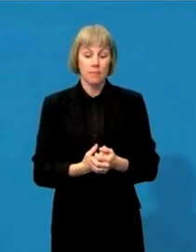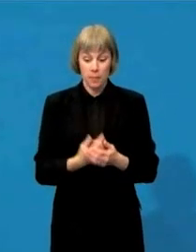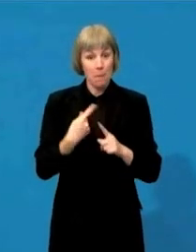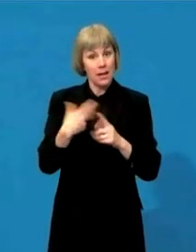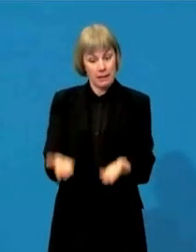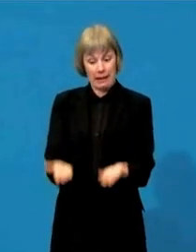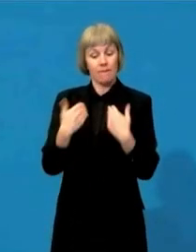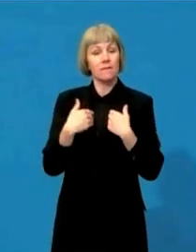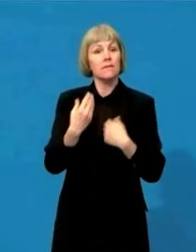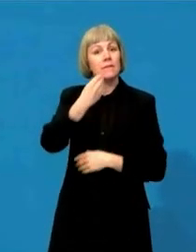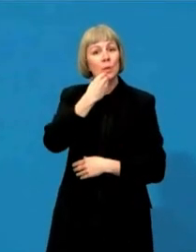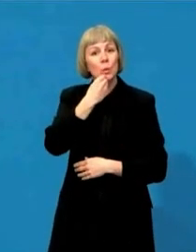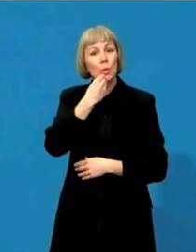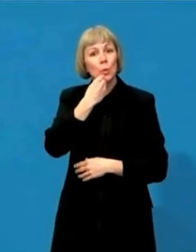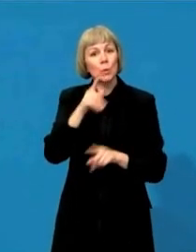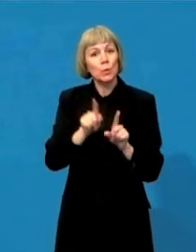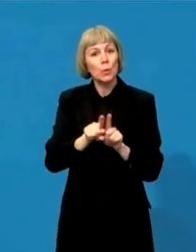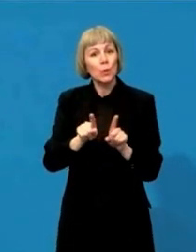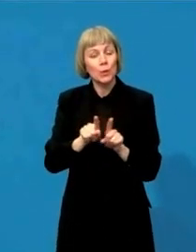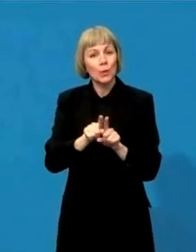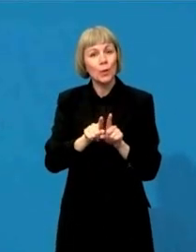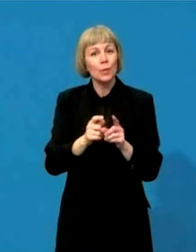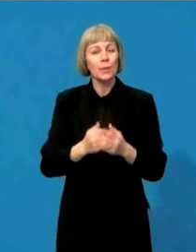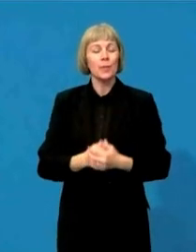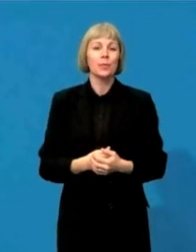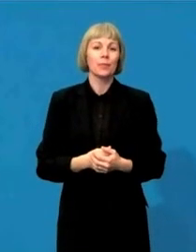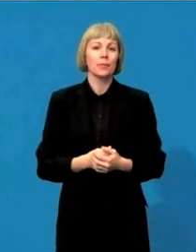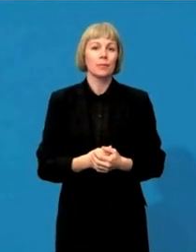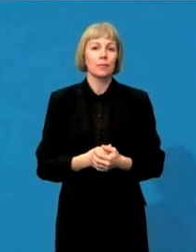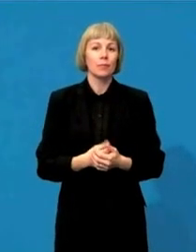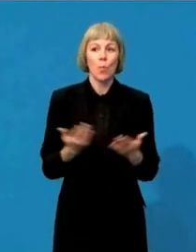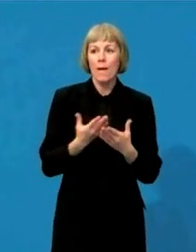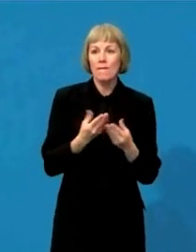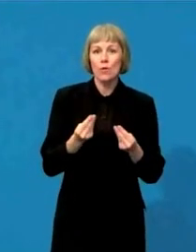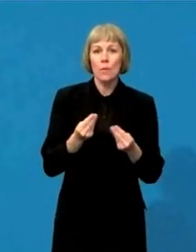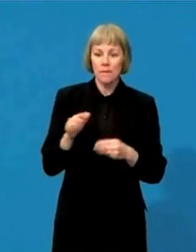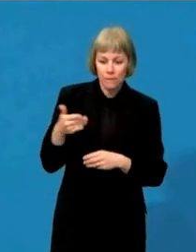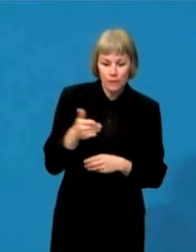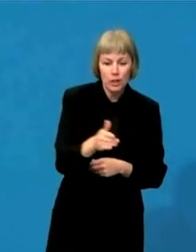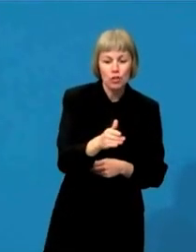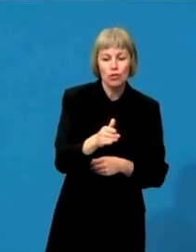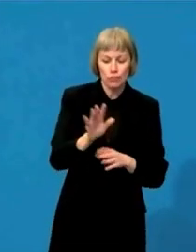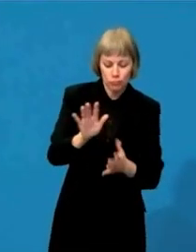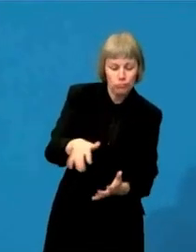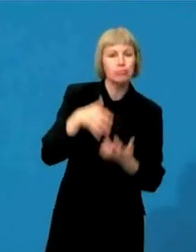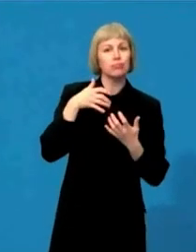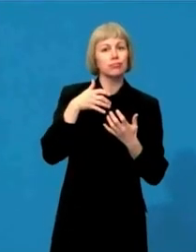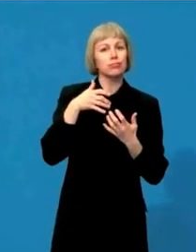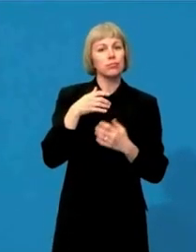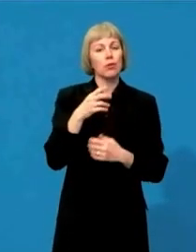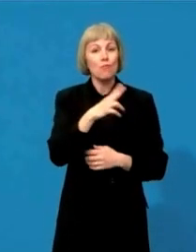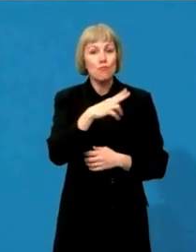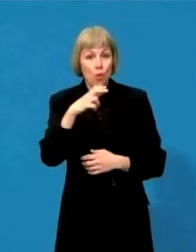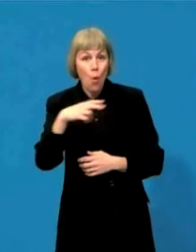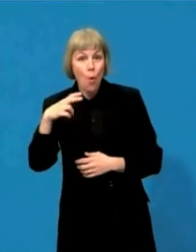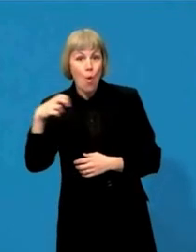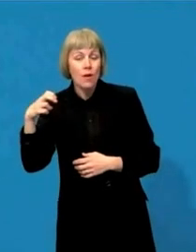So we get fish from the river and our freshwater prawns, which we call cherabins